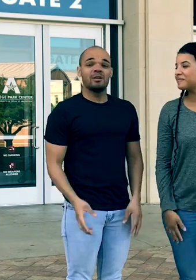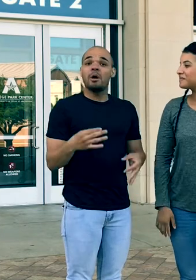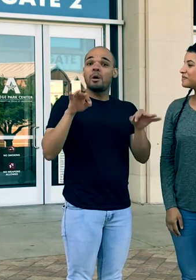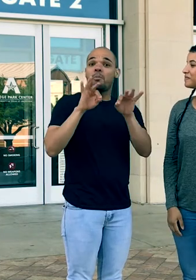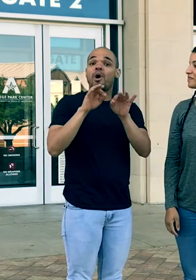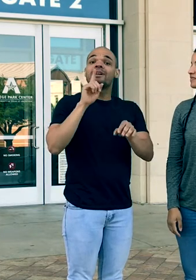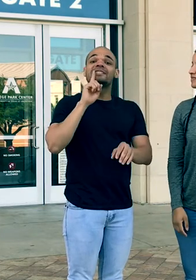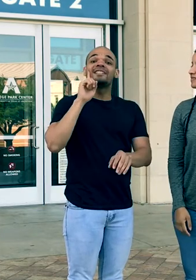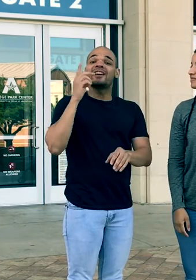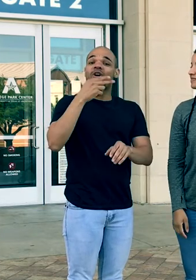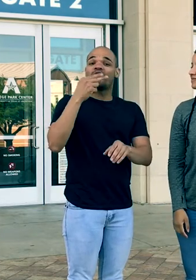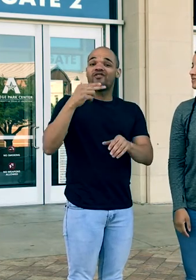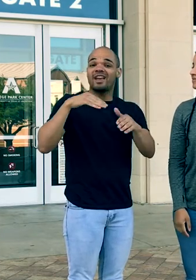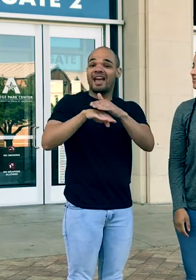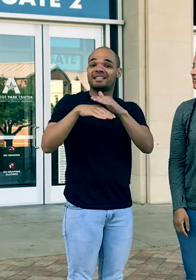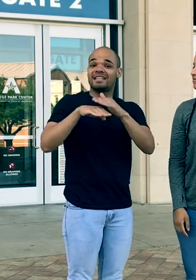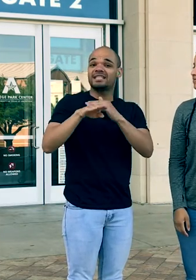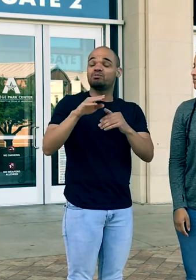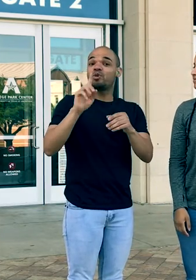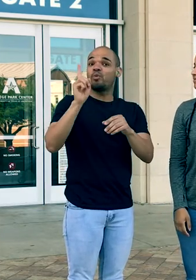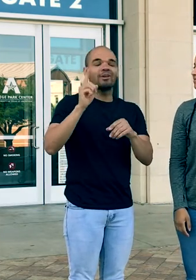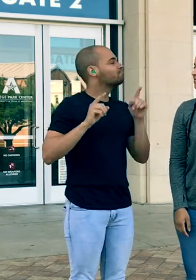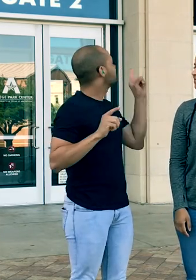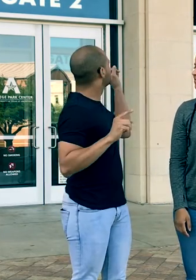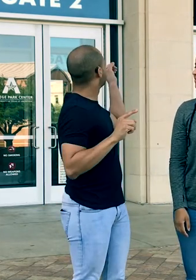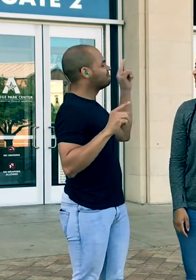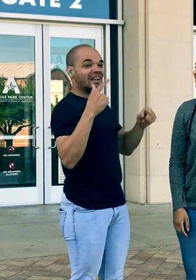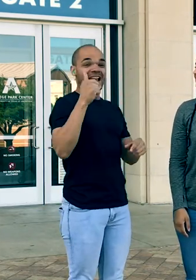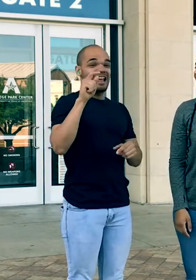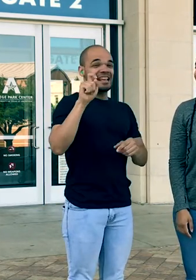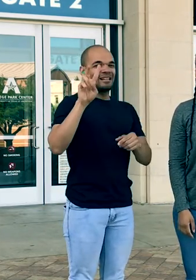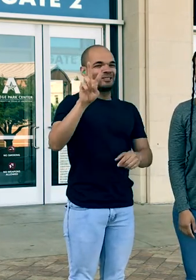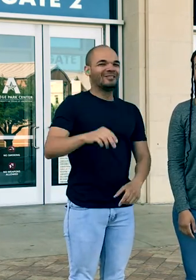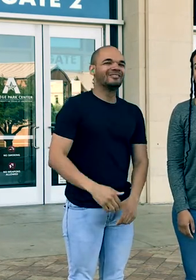Also important to know that the main entrance for the deaf and hard of hearing event will be at Gate 2